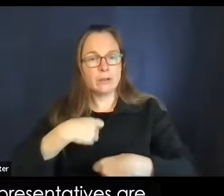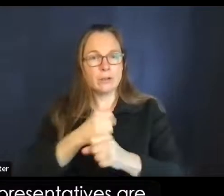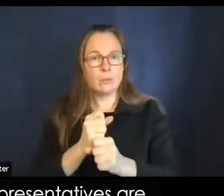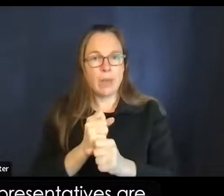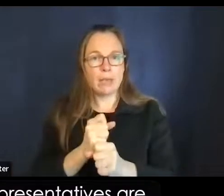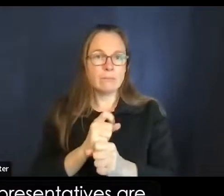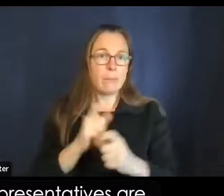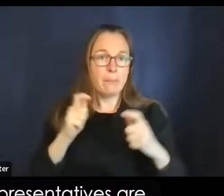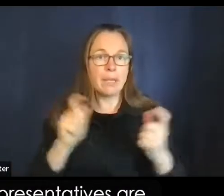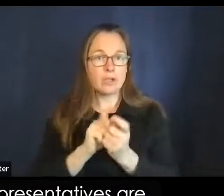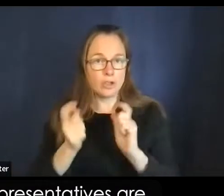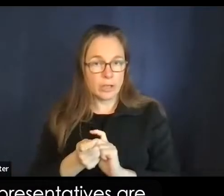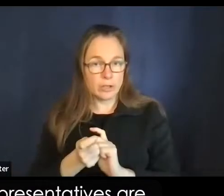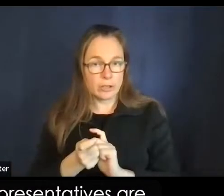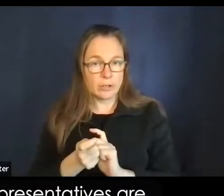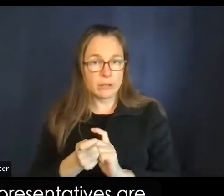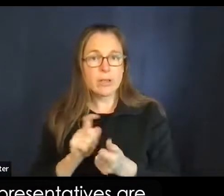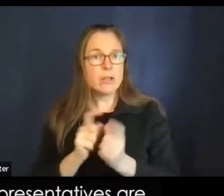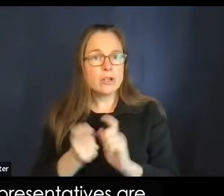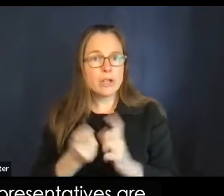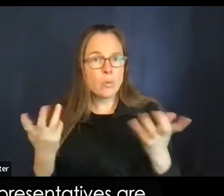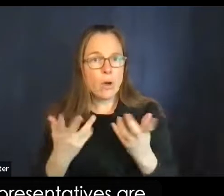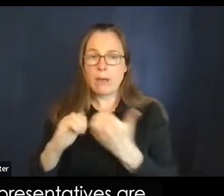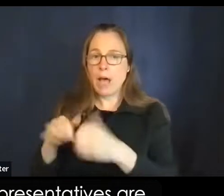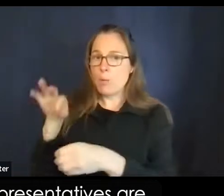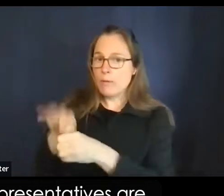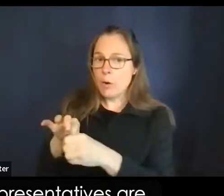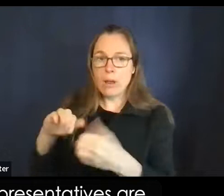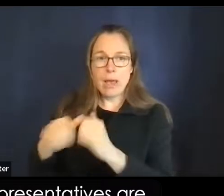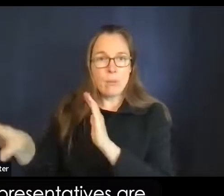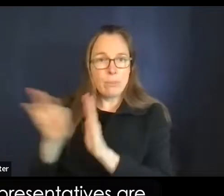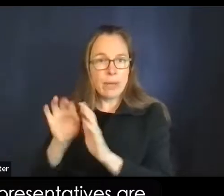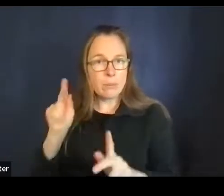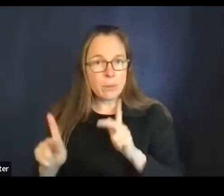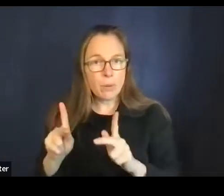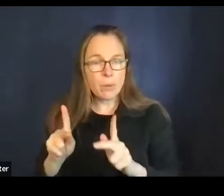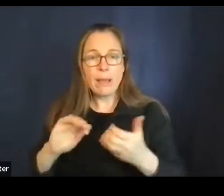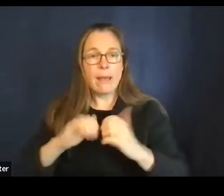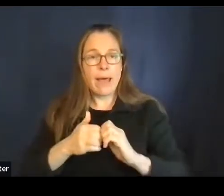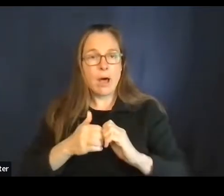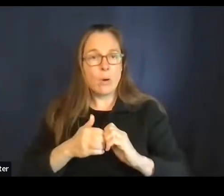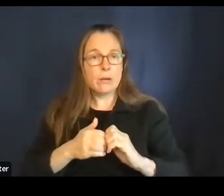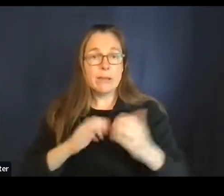Changes to the way our representatives are elected and the way our city government is structured. It is an honor to